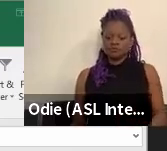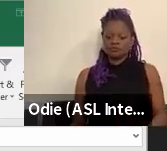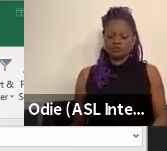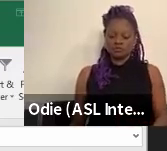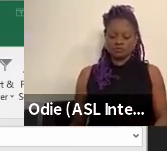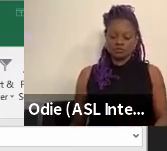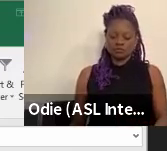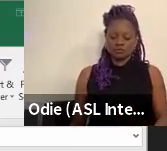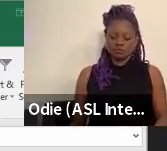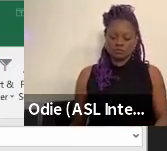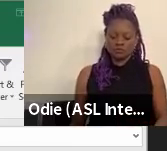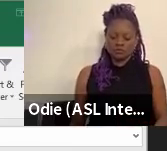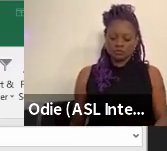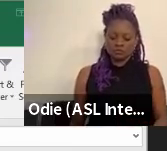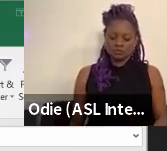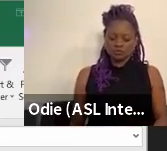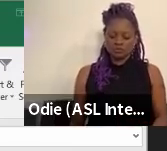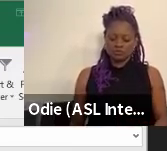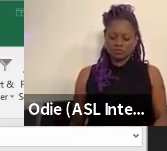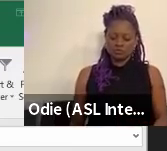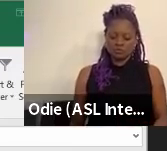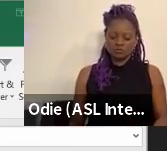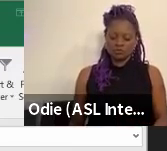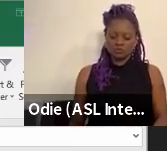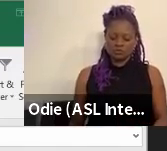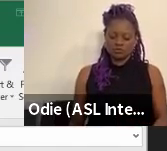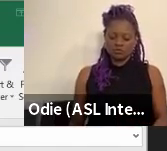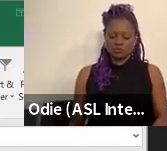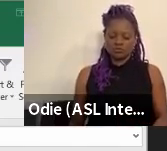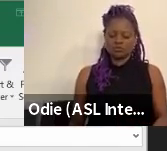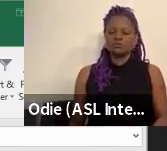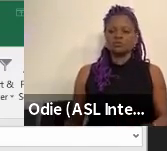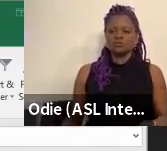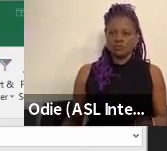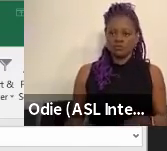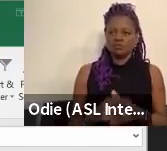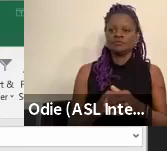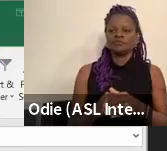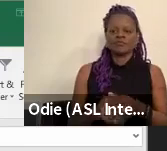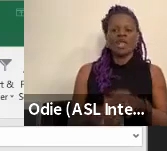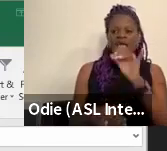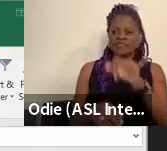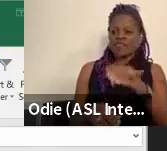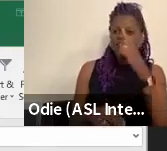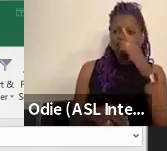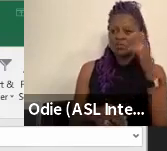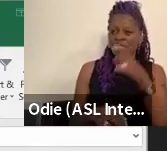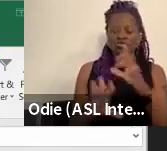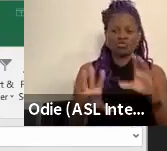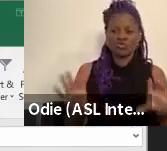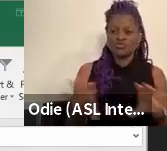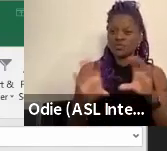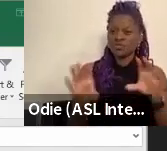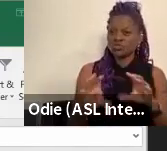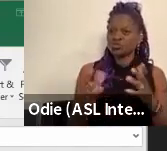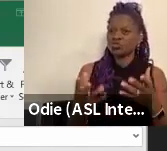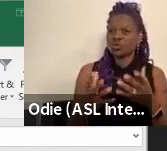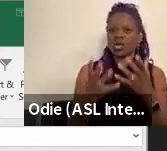And that's a tribute to the really hard work of all our community partners to those that are administering the vaccines out there.